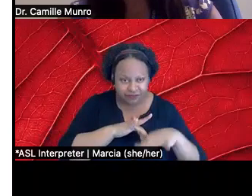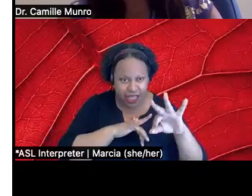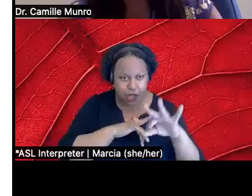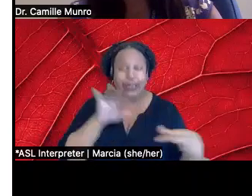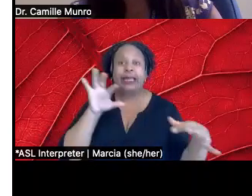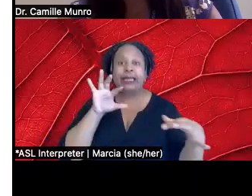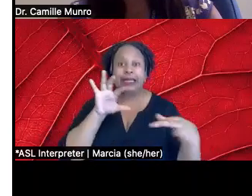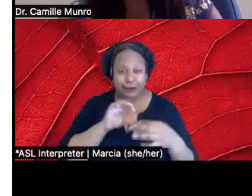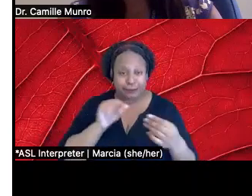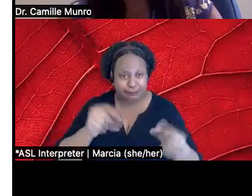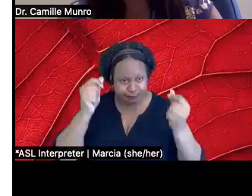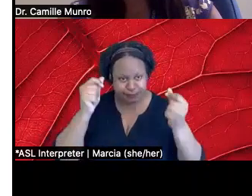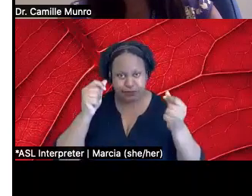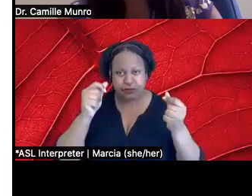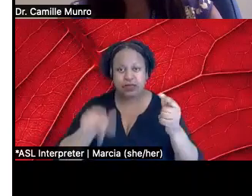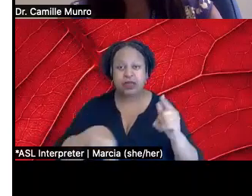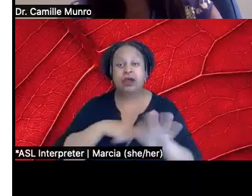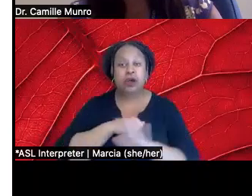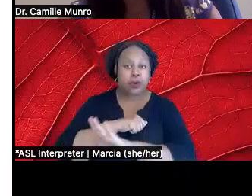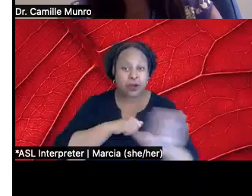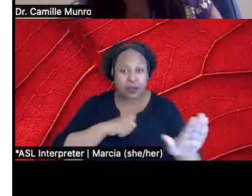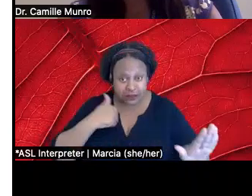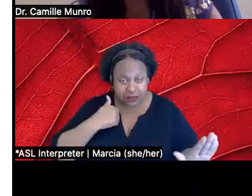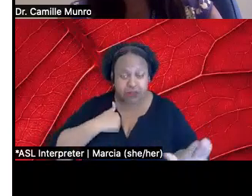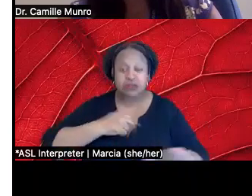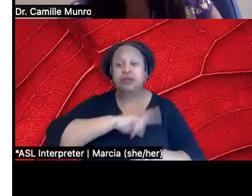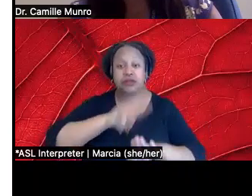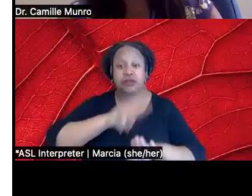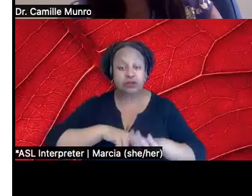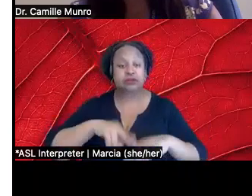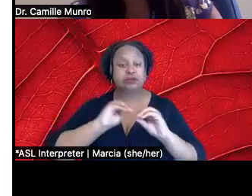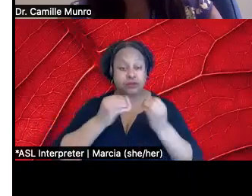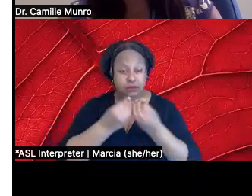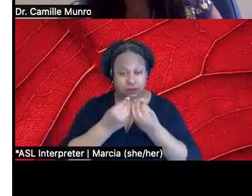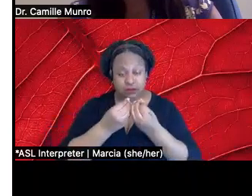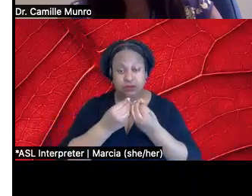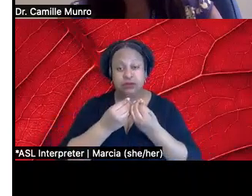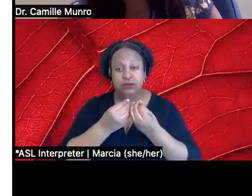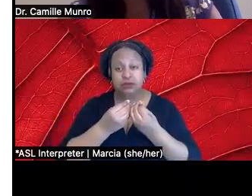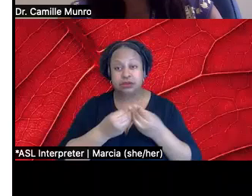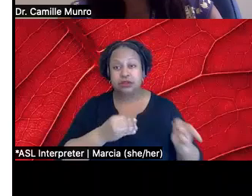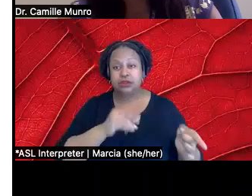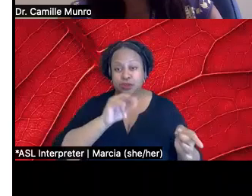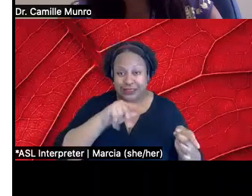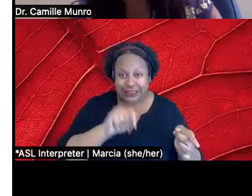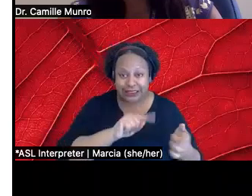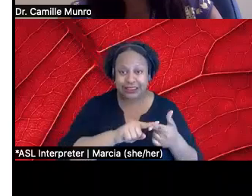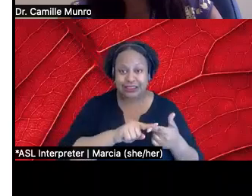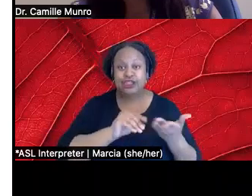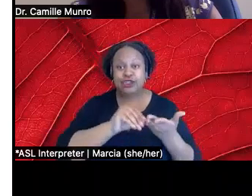It is a national organization of residents, students, as well as practicing physicians.